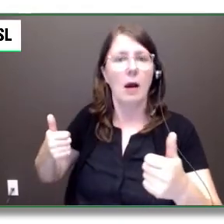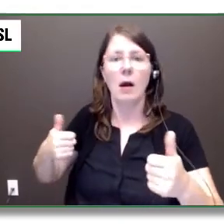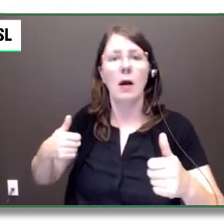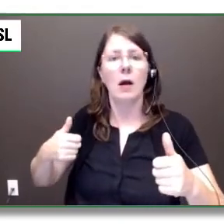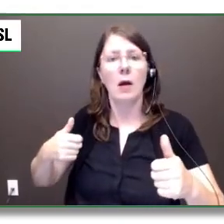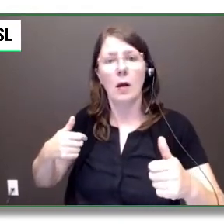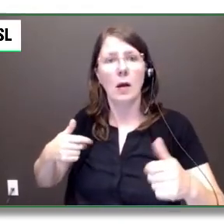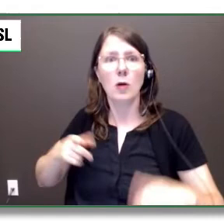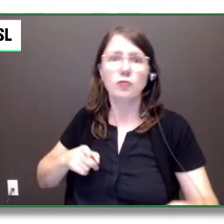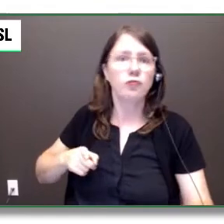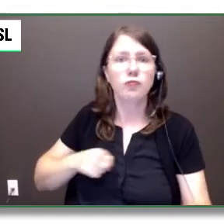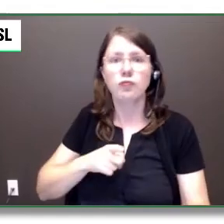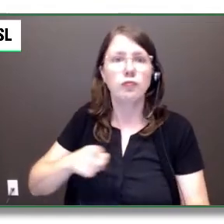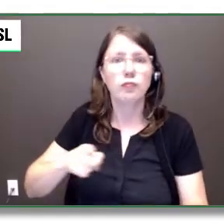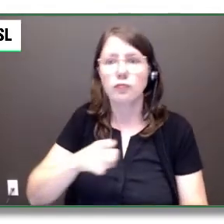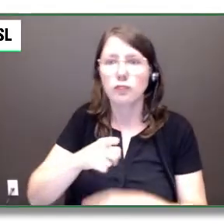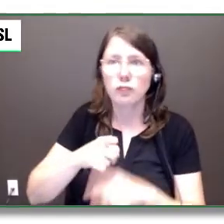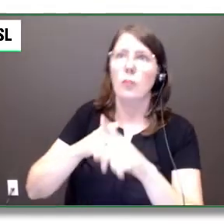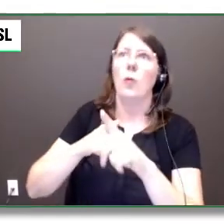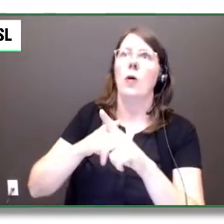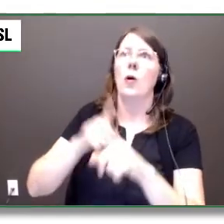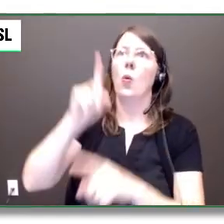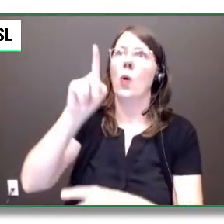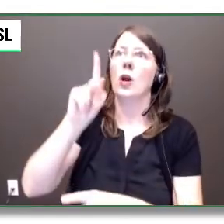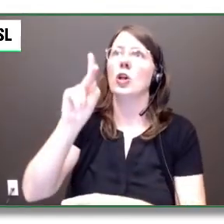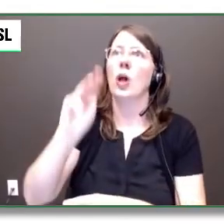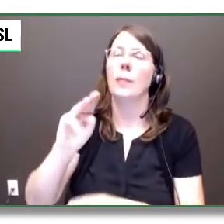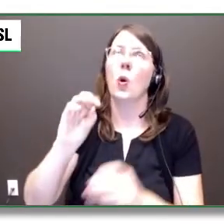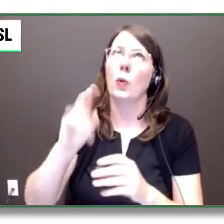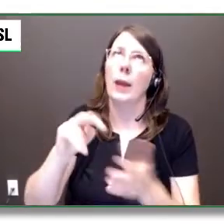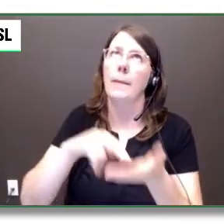start to get a better understanding that way based just even on that. So and